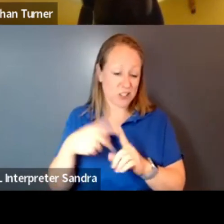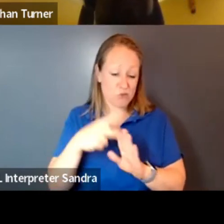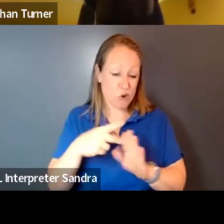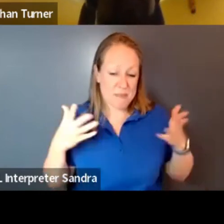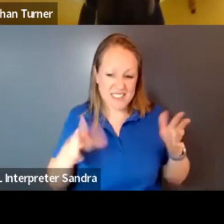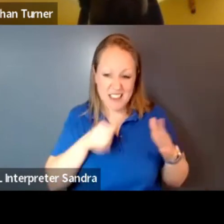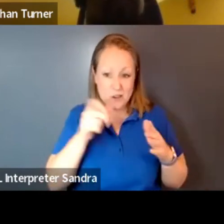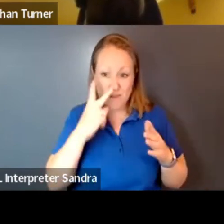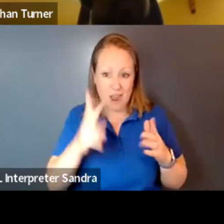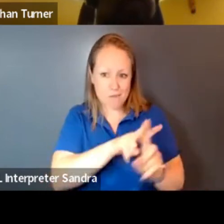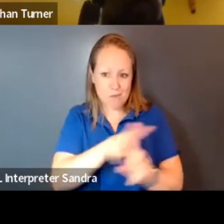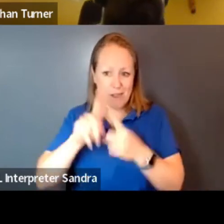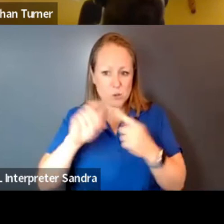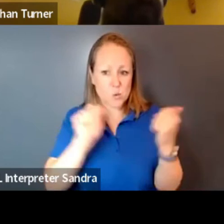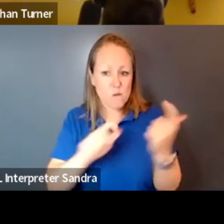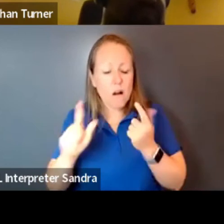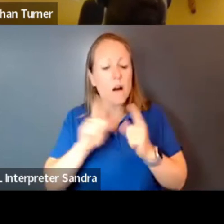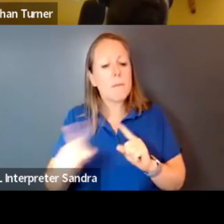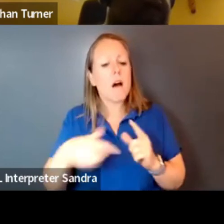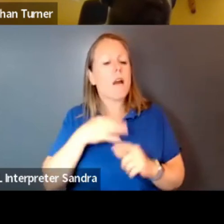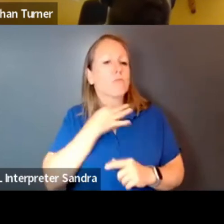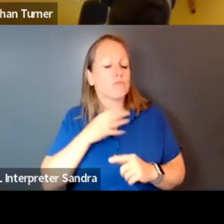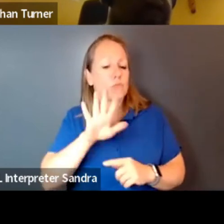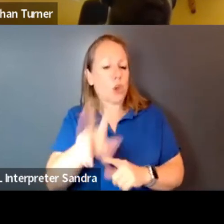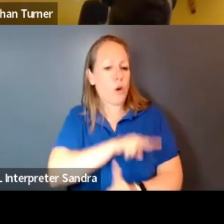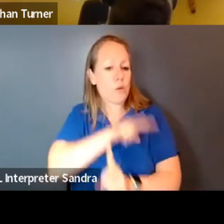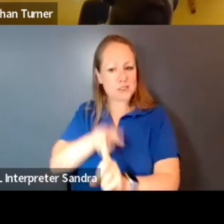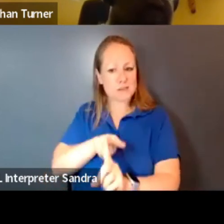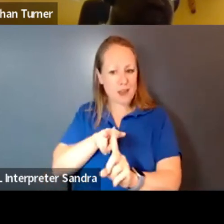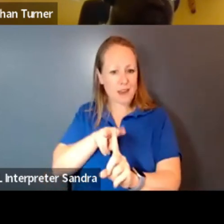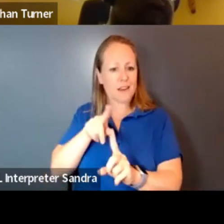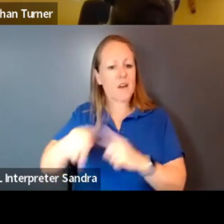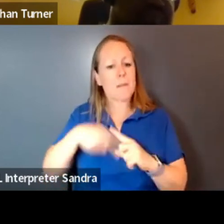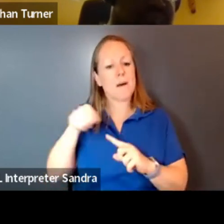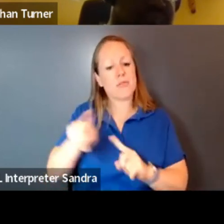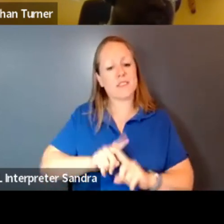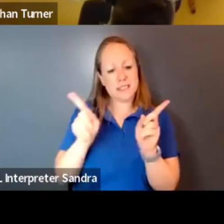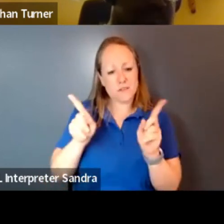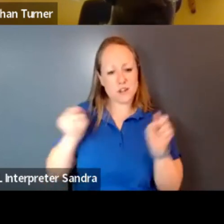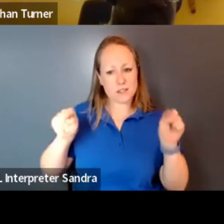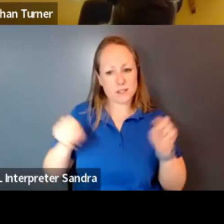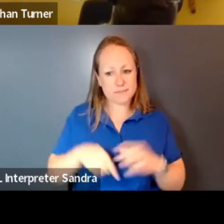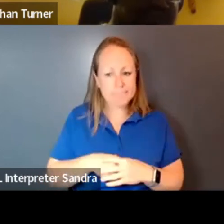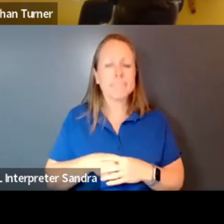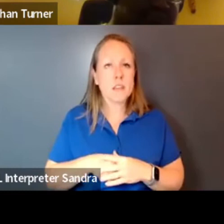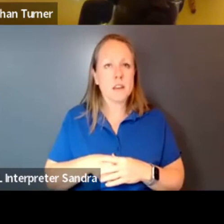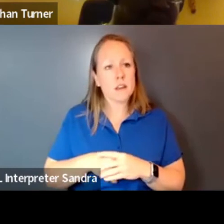your sort of national vantage point about this, about this distinction? Molly Morris: Yeah, you know, I think everybody, all the other